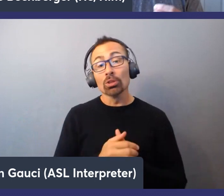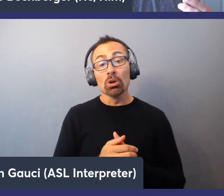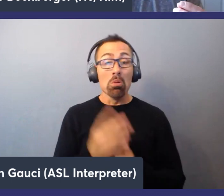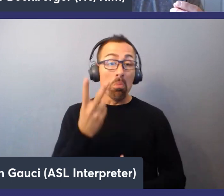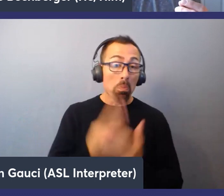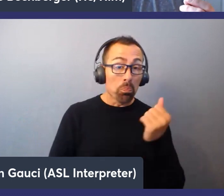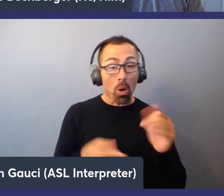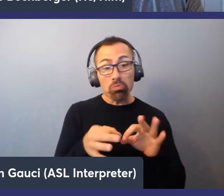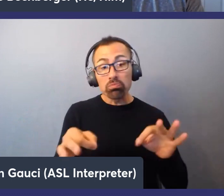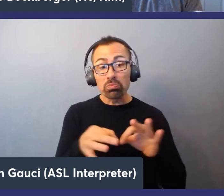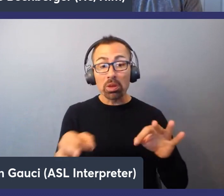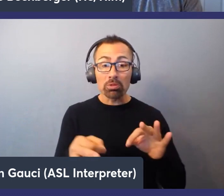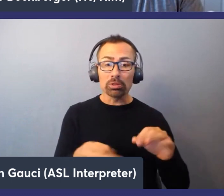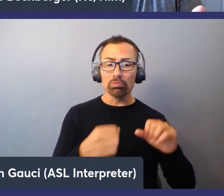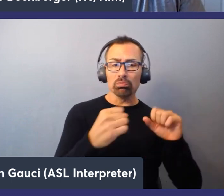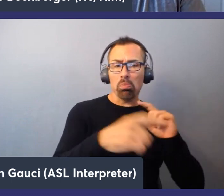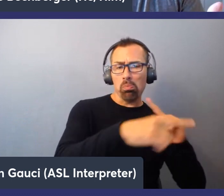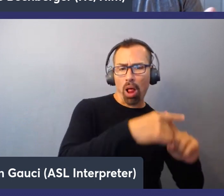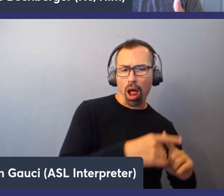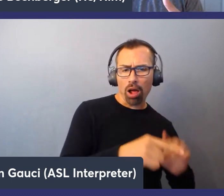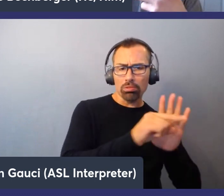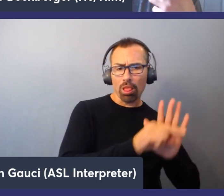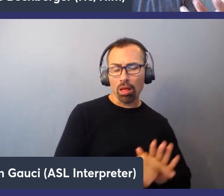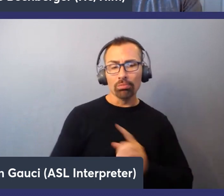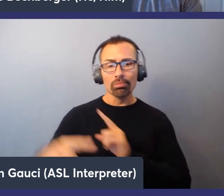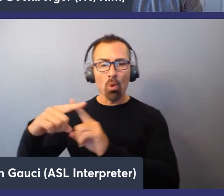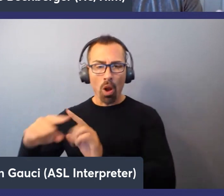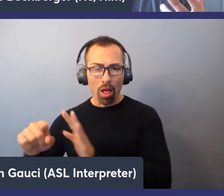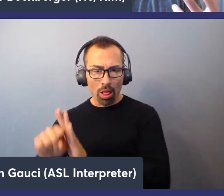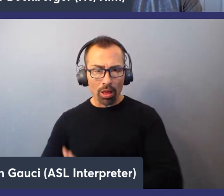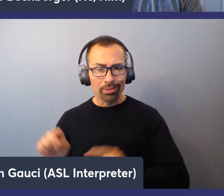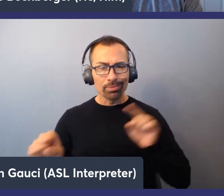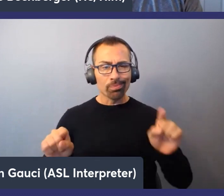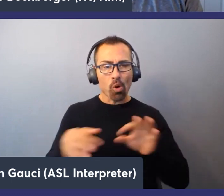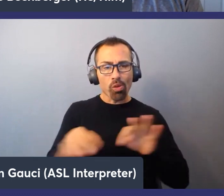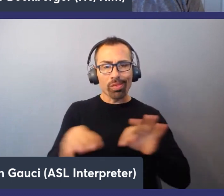and giving customers the ability to choose the right one to solve their problem.